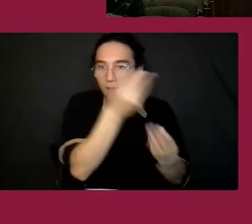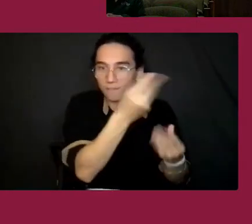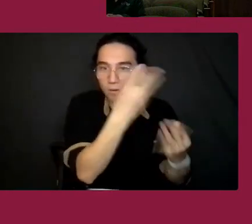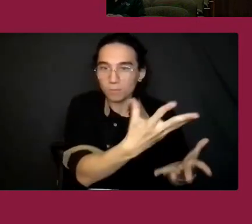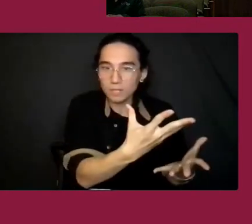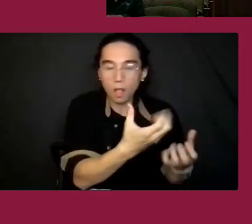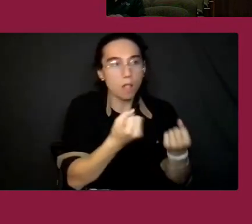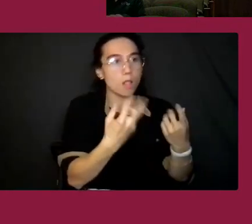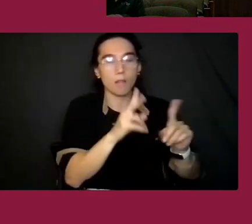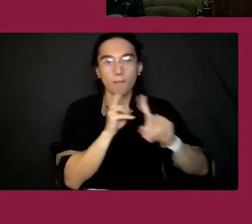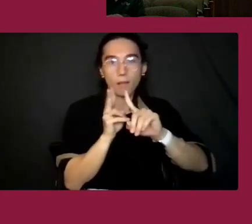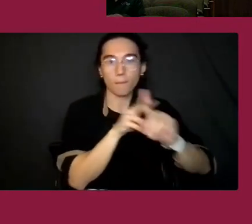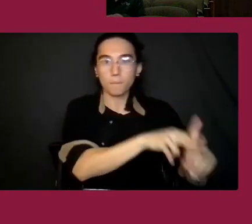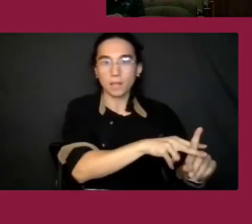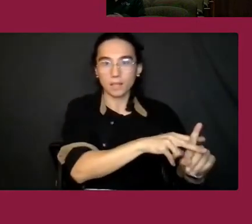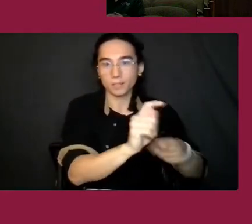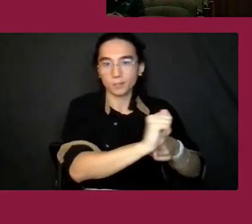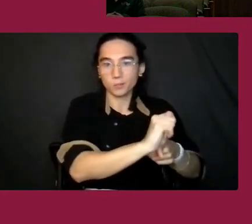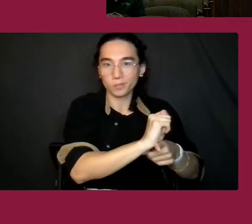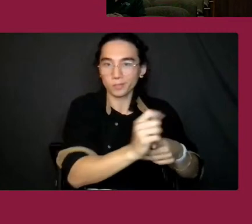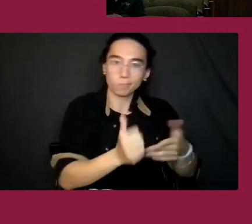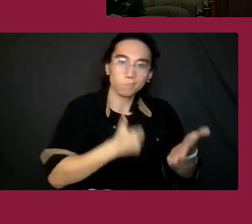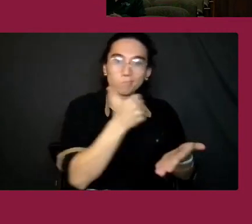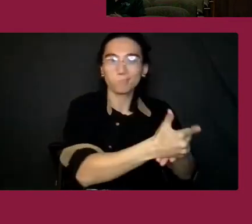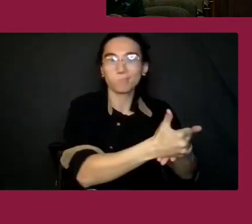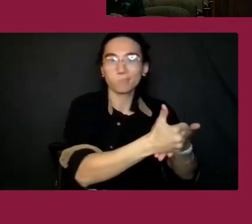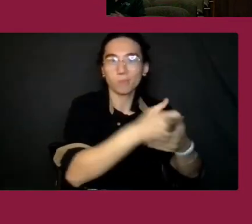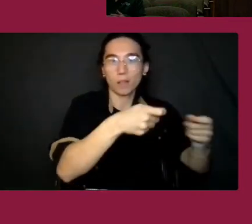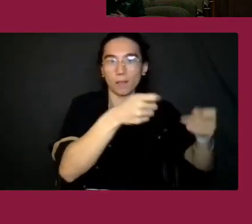help managers be able to work with their employees,